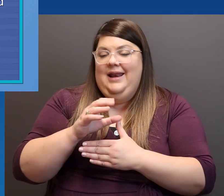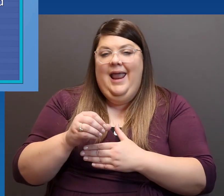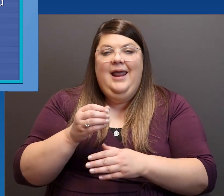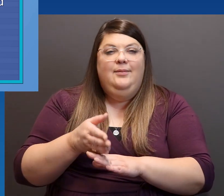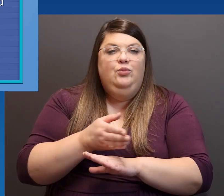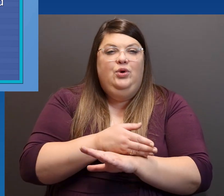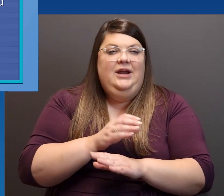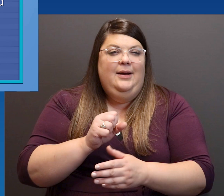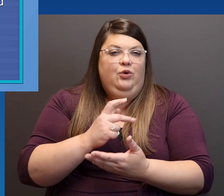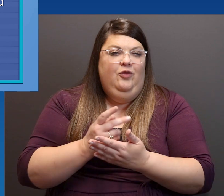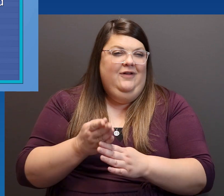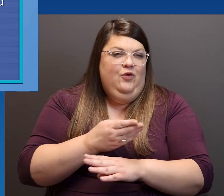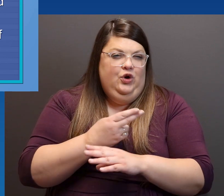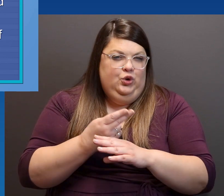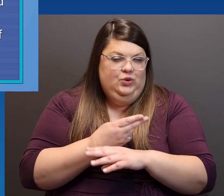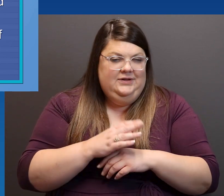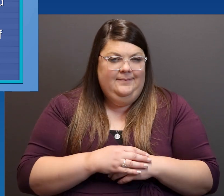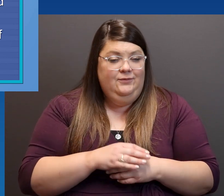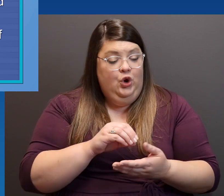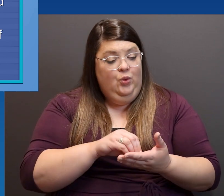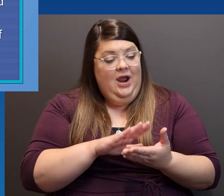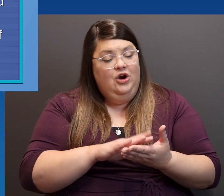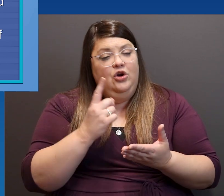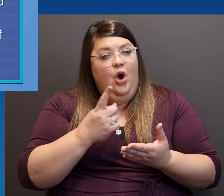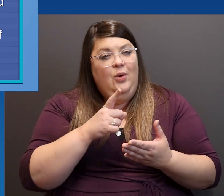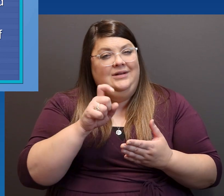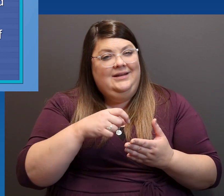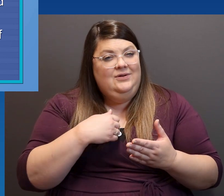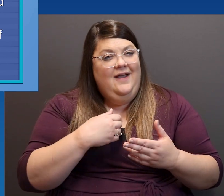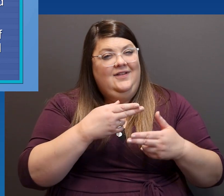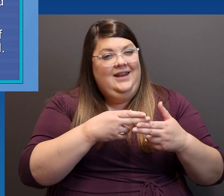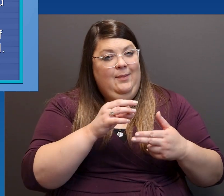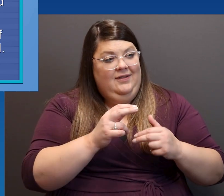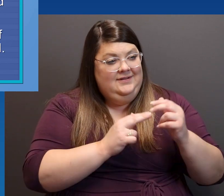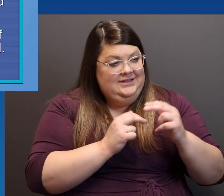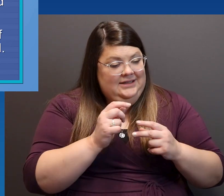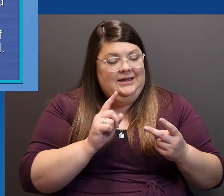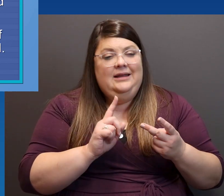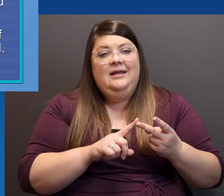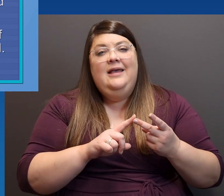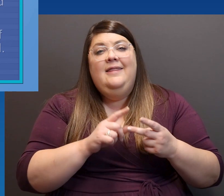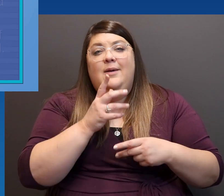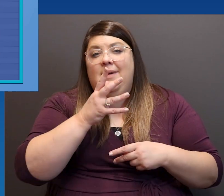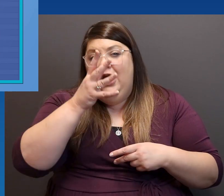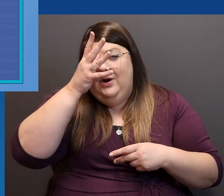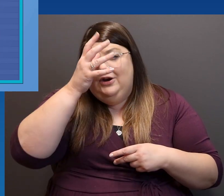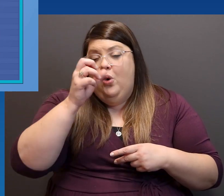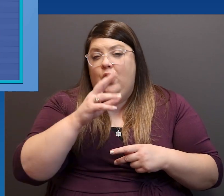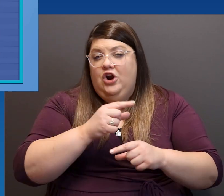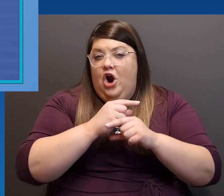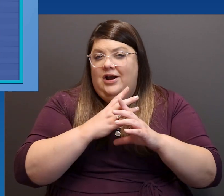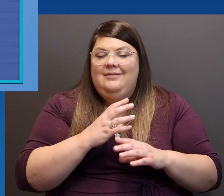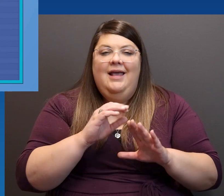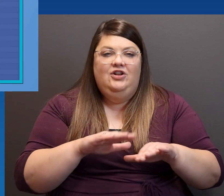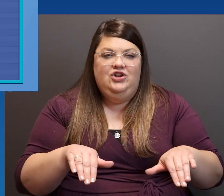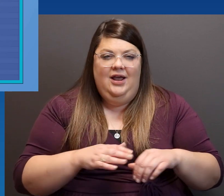Records should always contain the names of the facility, the parent, or guardian, and the child. Each record must contain